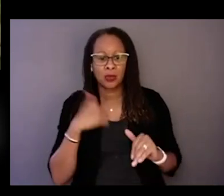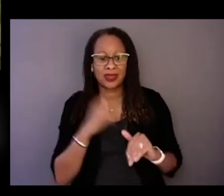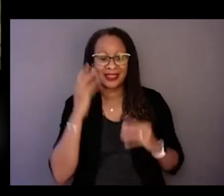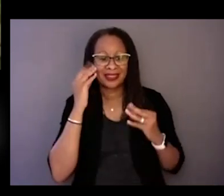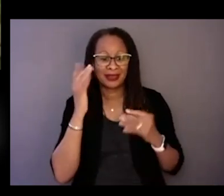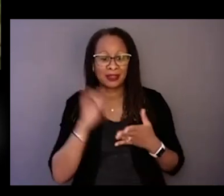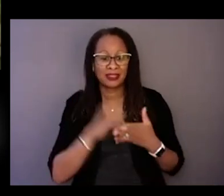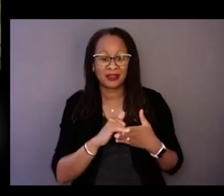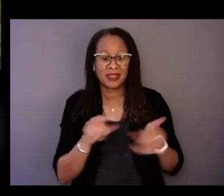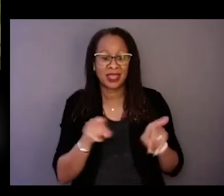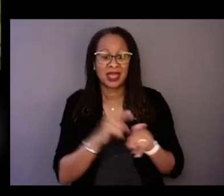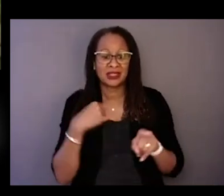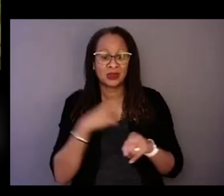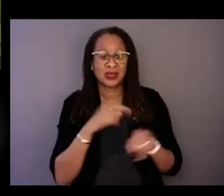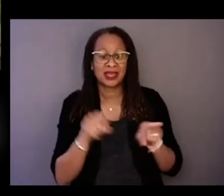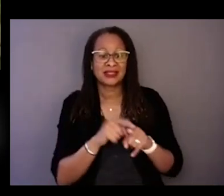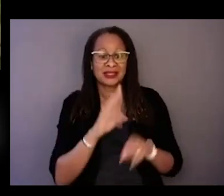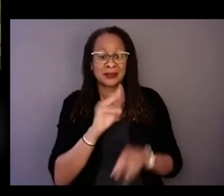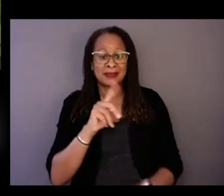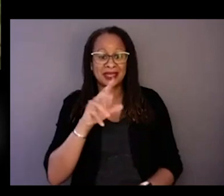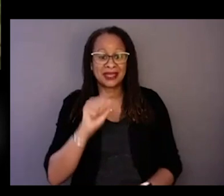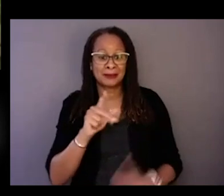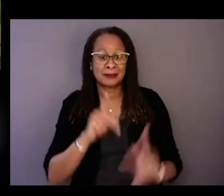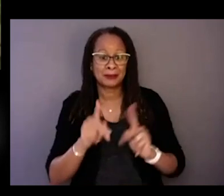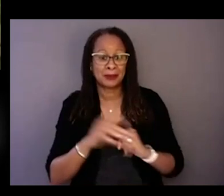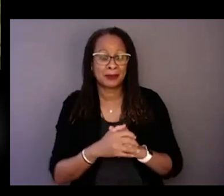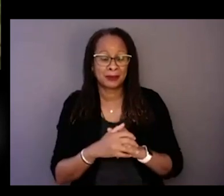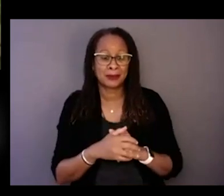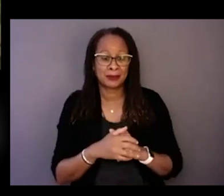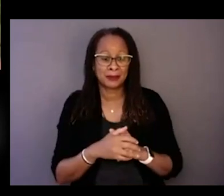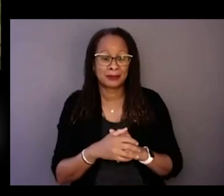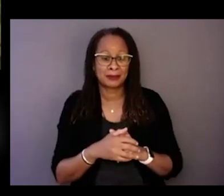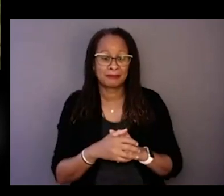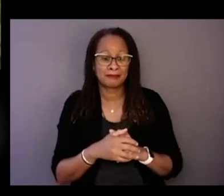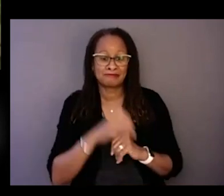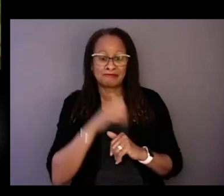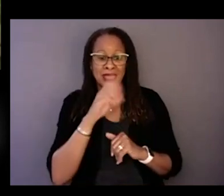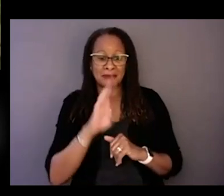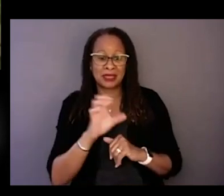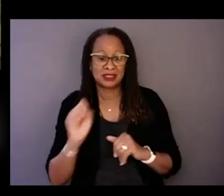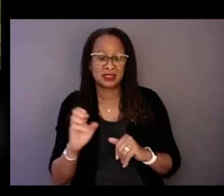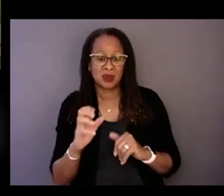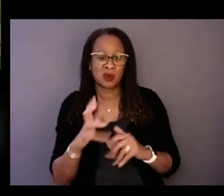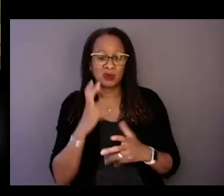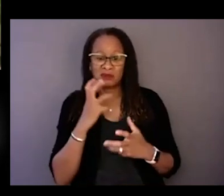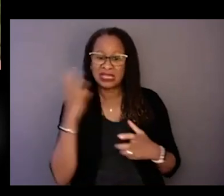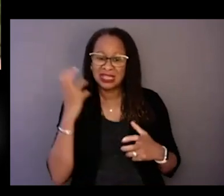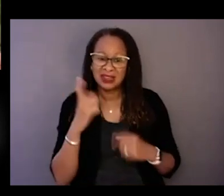as media people and not be so mean-spirited. There's no reason people had to bully